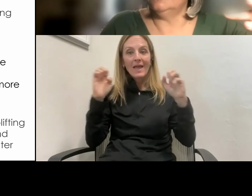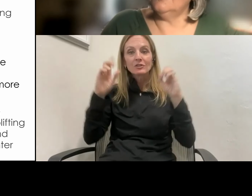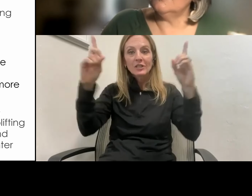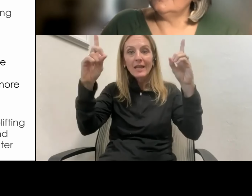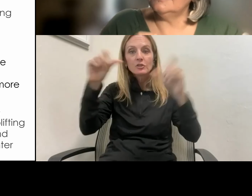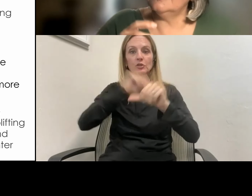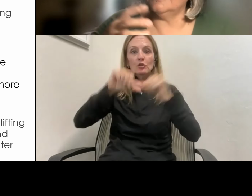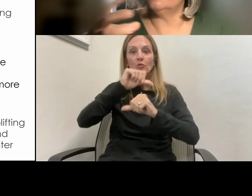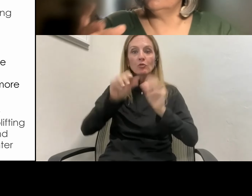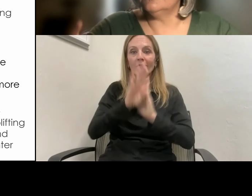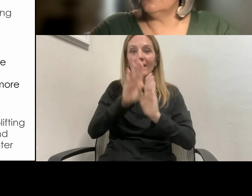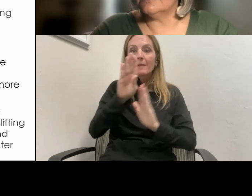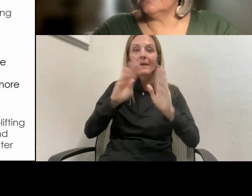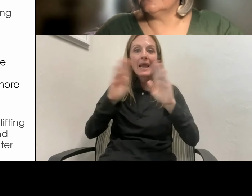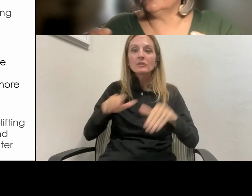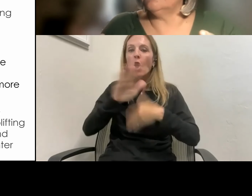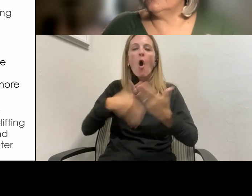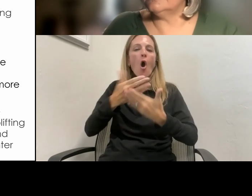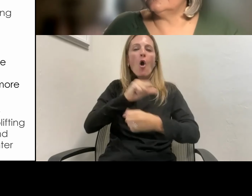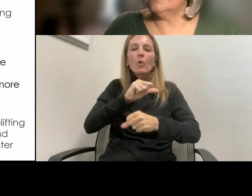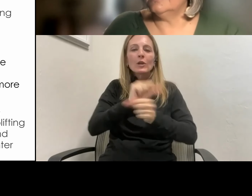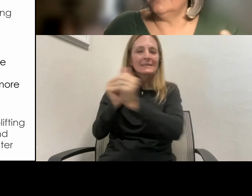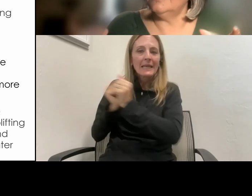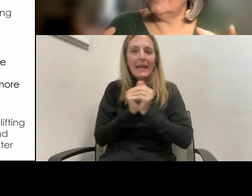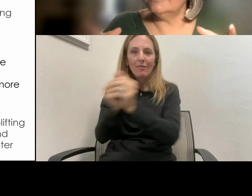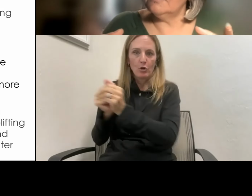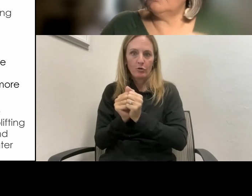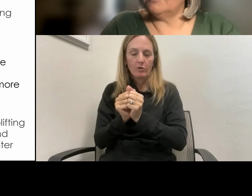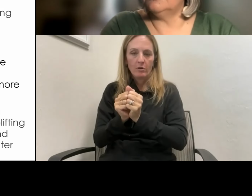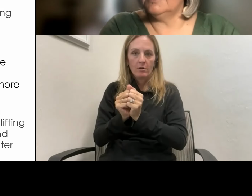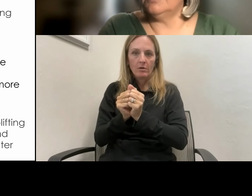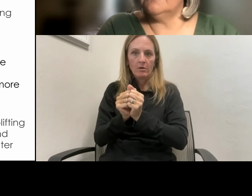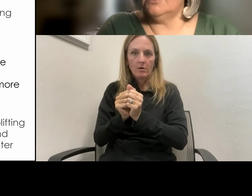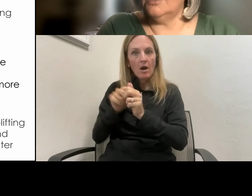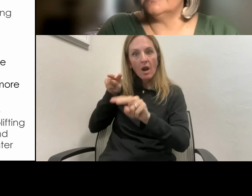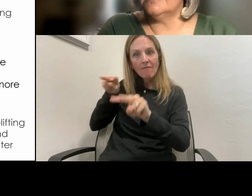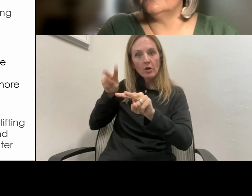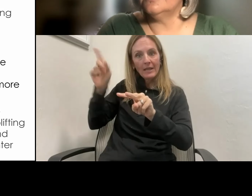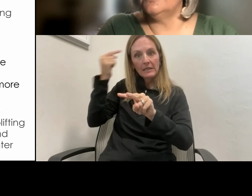housing, lands and resources governance. And this is probably one of the hardest things to do,